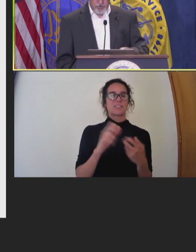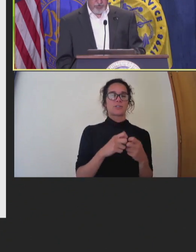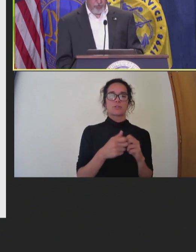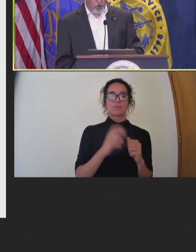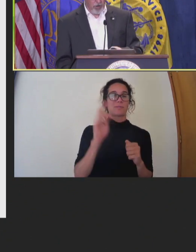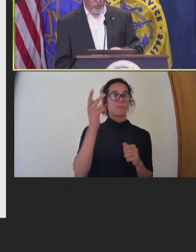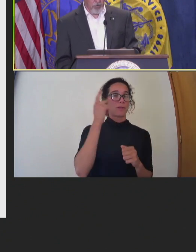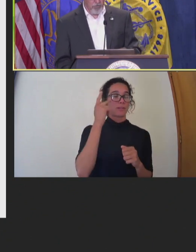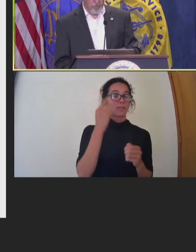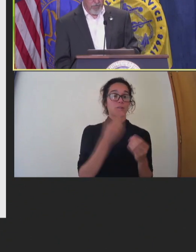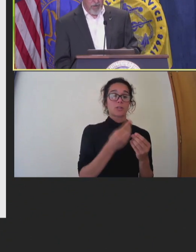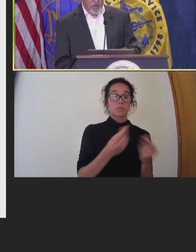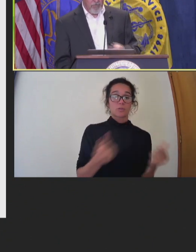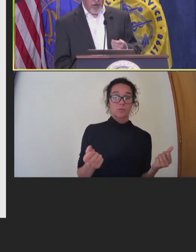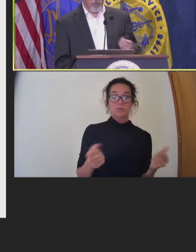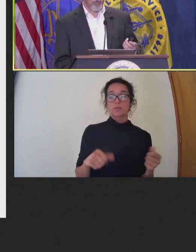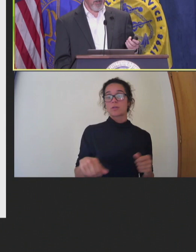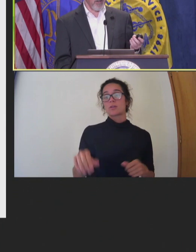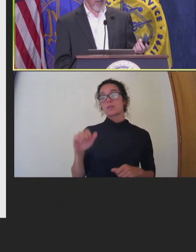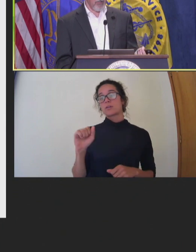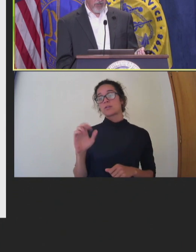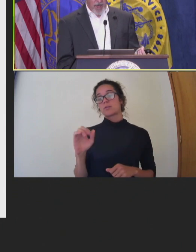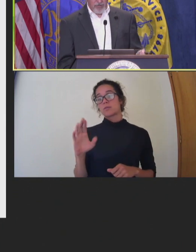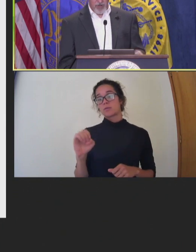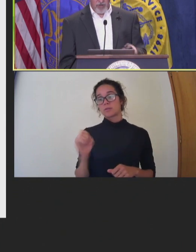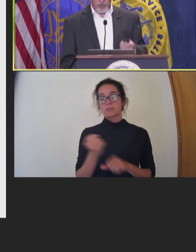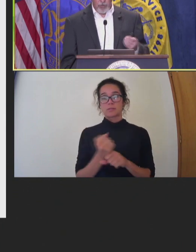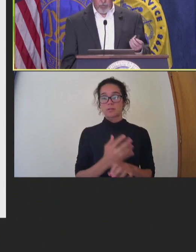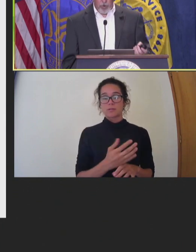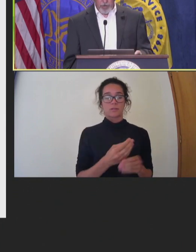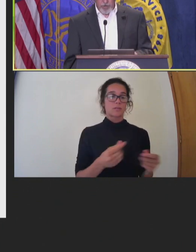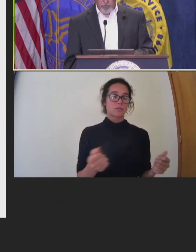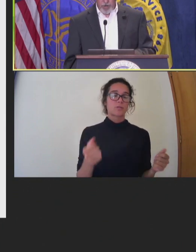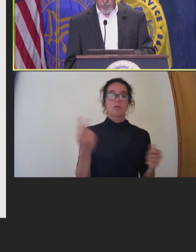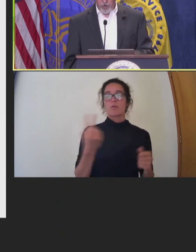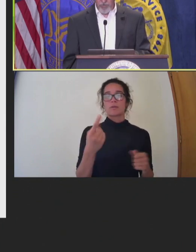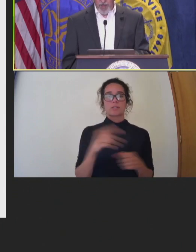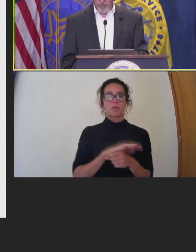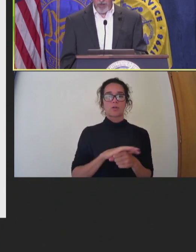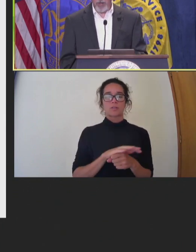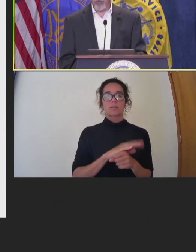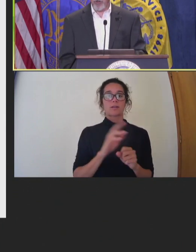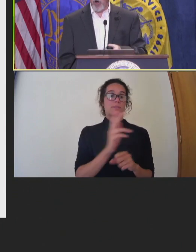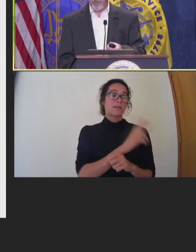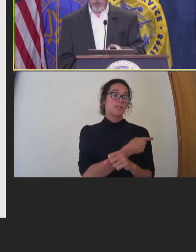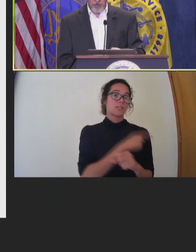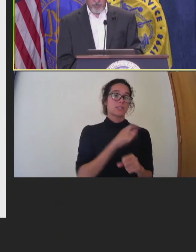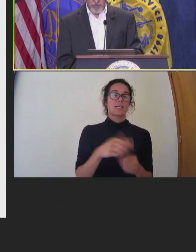are all local. Patients need easy access to appropriately reimbursed vaccines in offices,